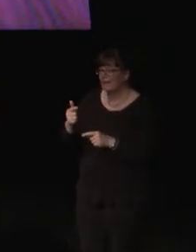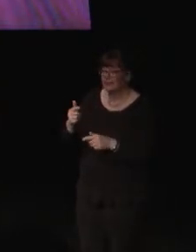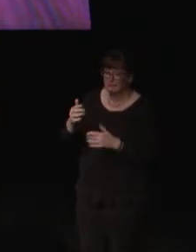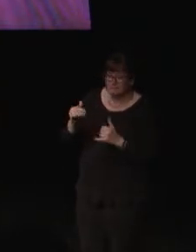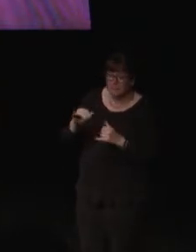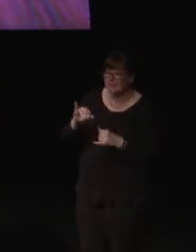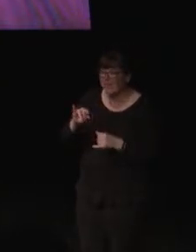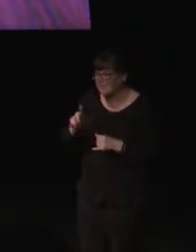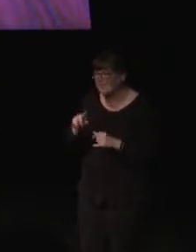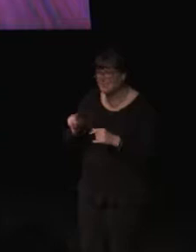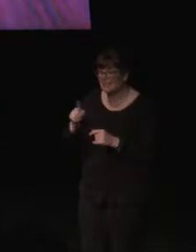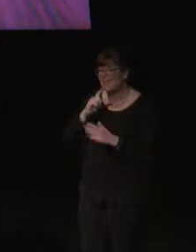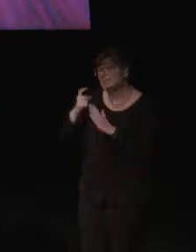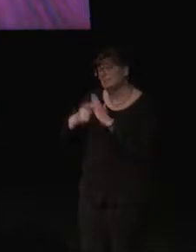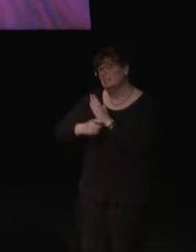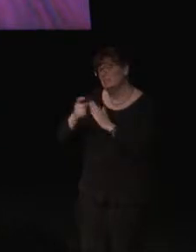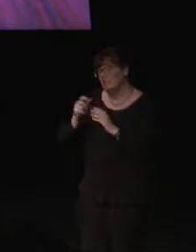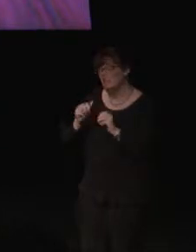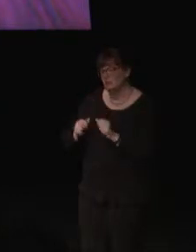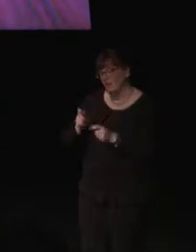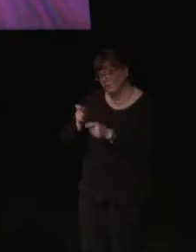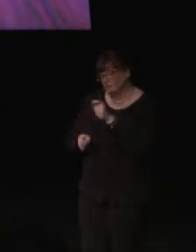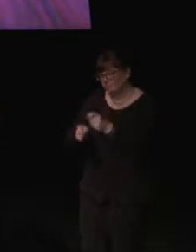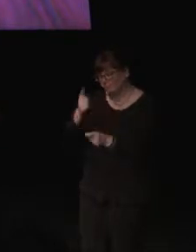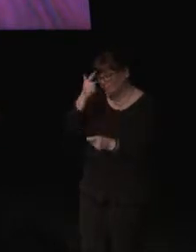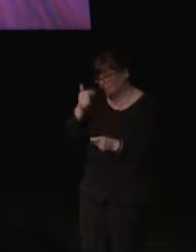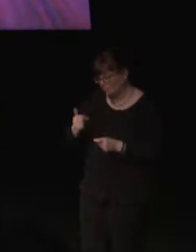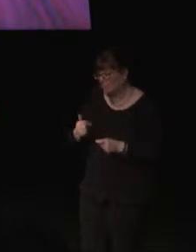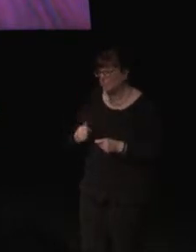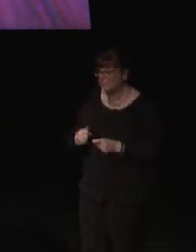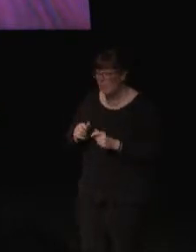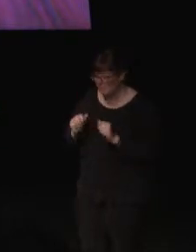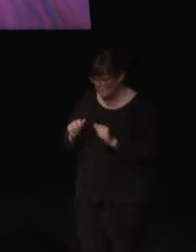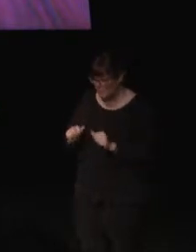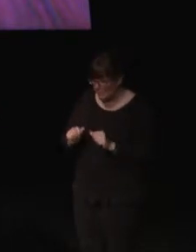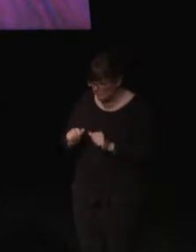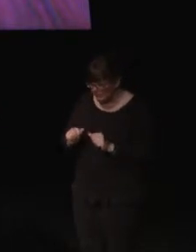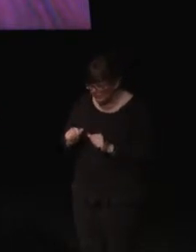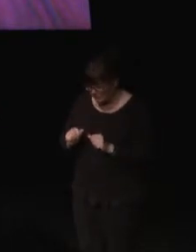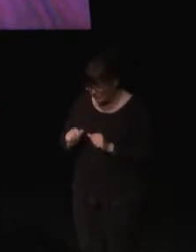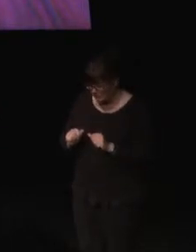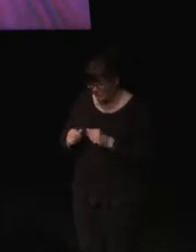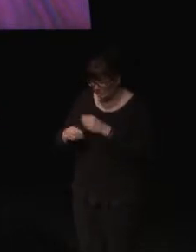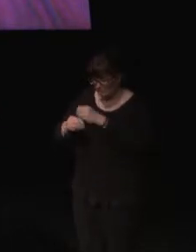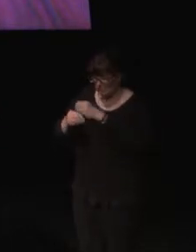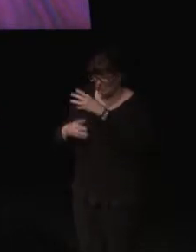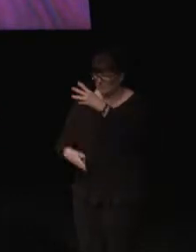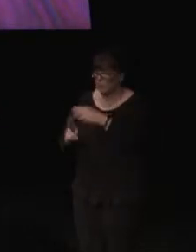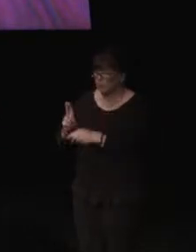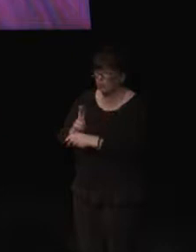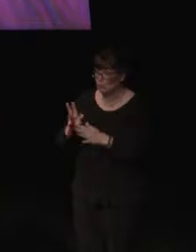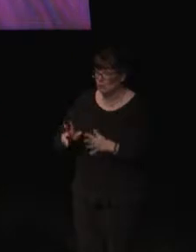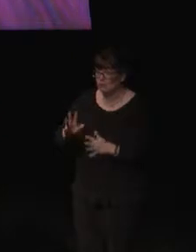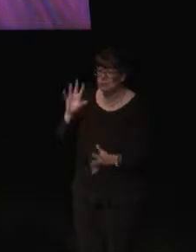That's kind of a default option that can be very good. But potentially, if you have a lot of users, say in a 20-person match,